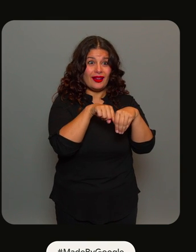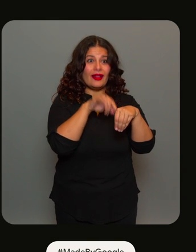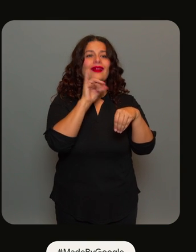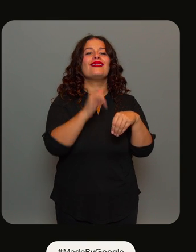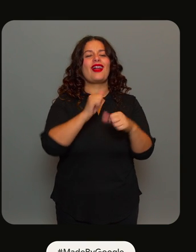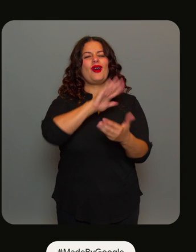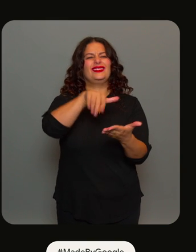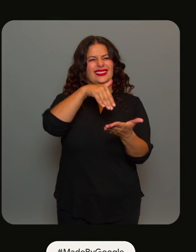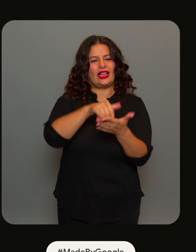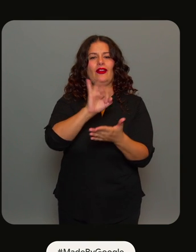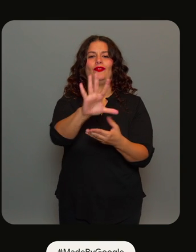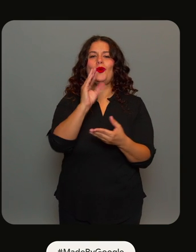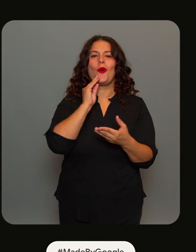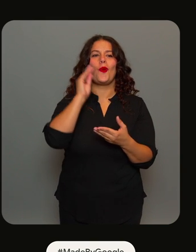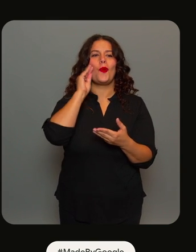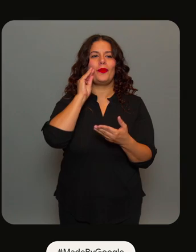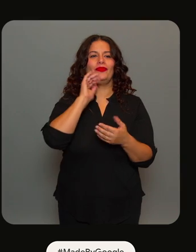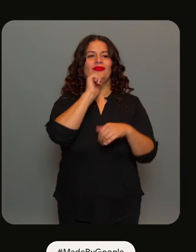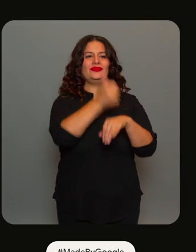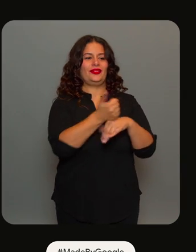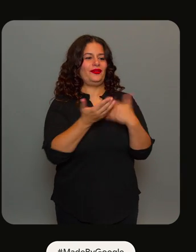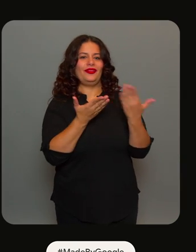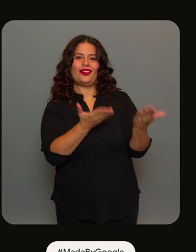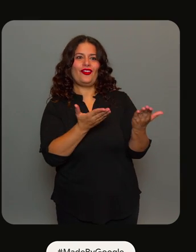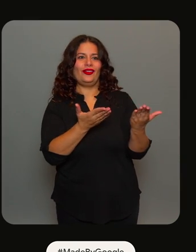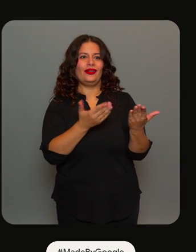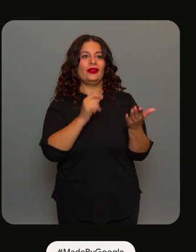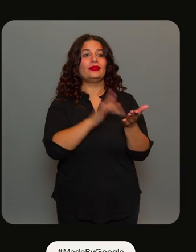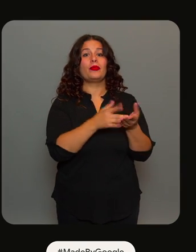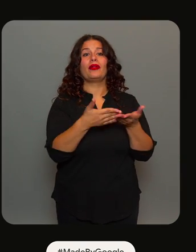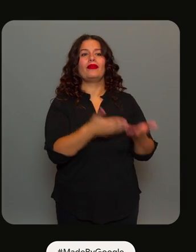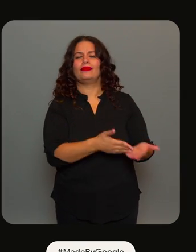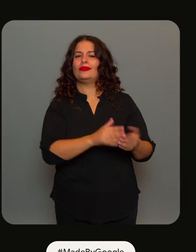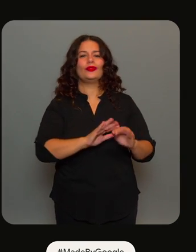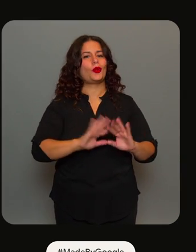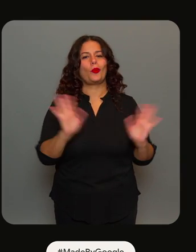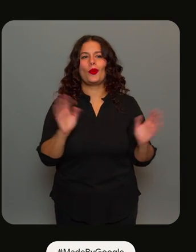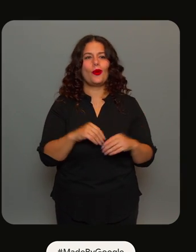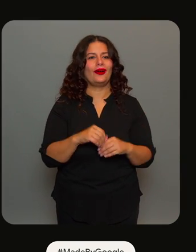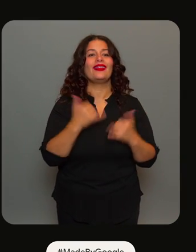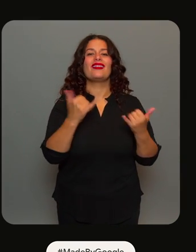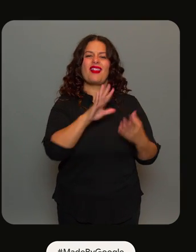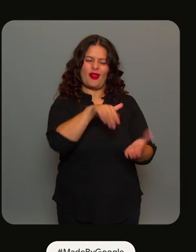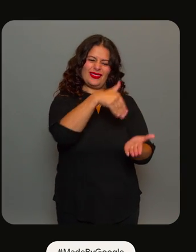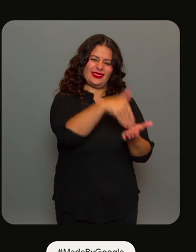It transforms your tablet from something that sits in your drawer to an integral part of your life.